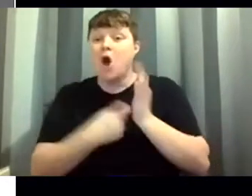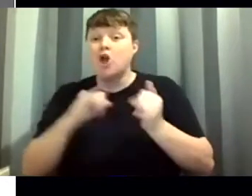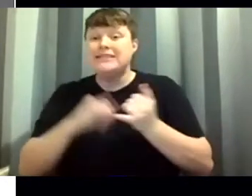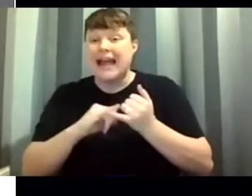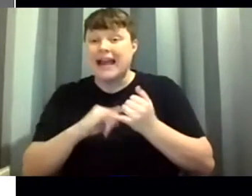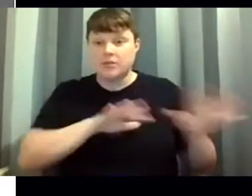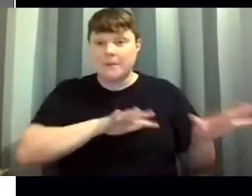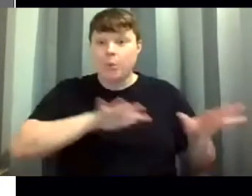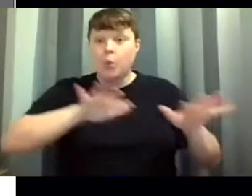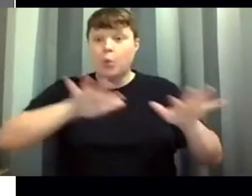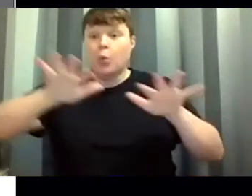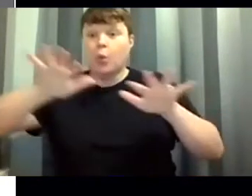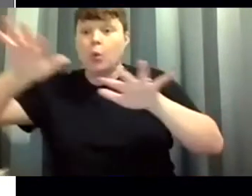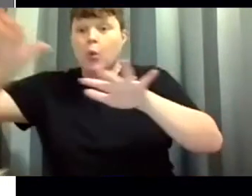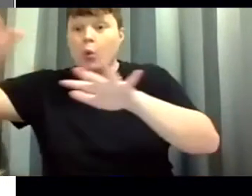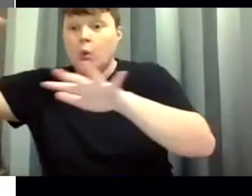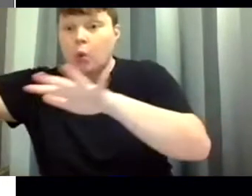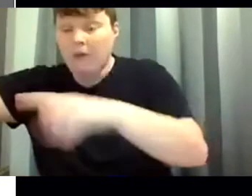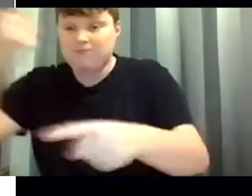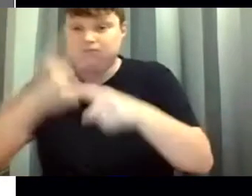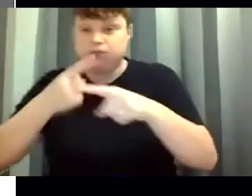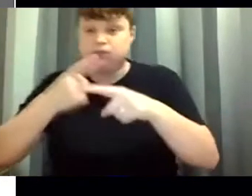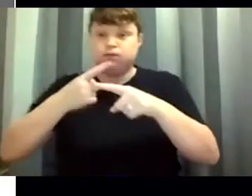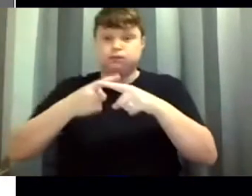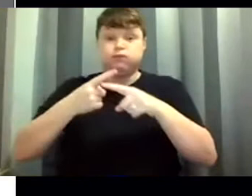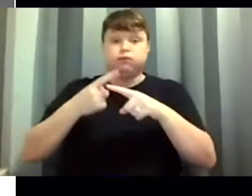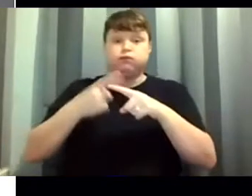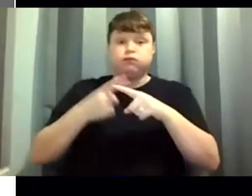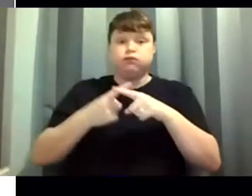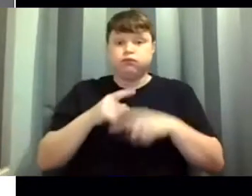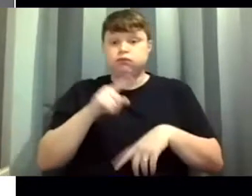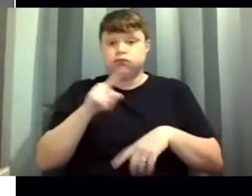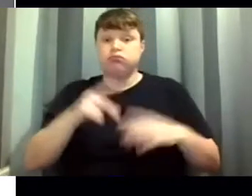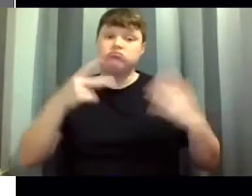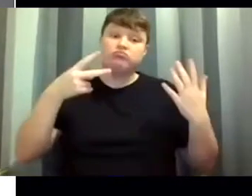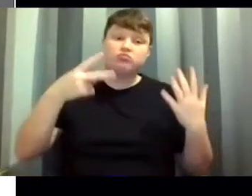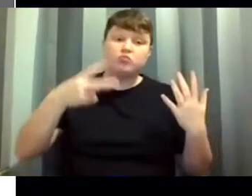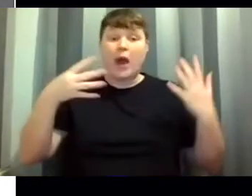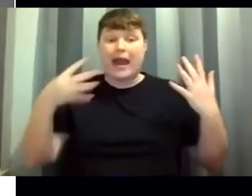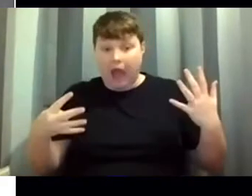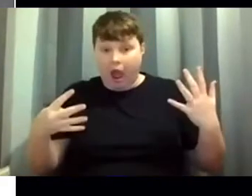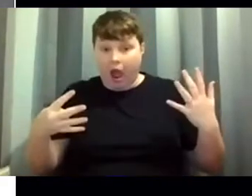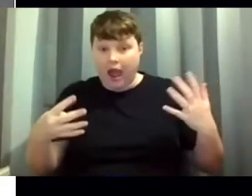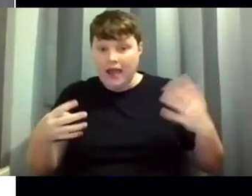The operational model was propagating at 29 m/s and the upgrade at 36 m/s so they're both going